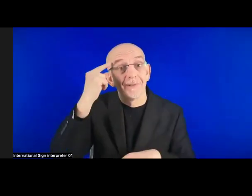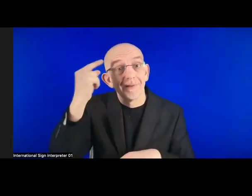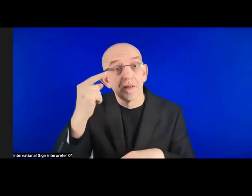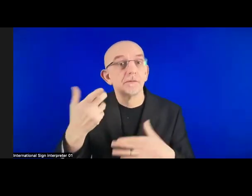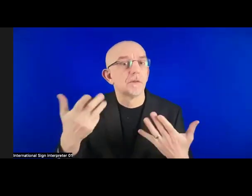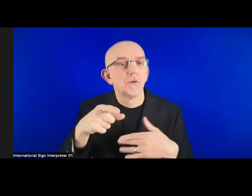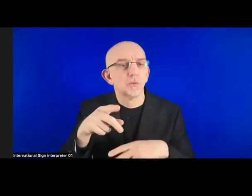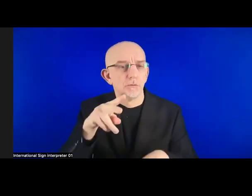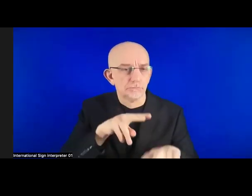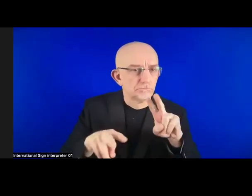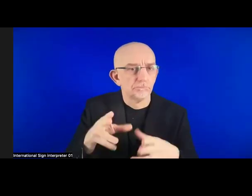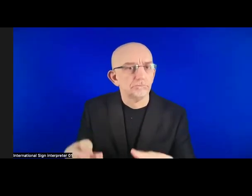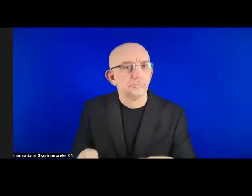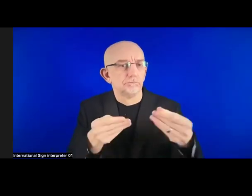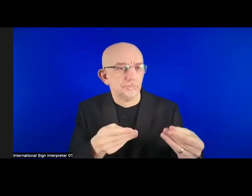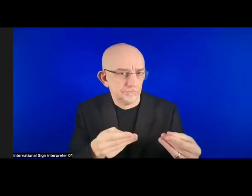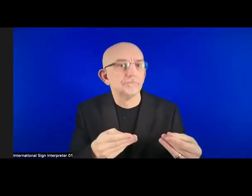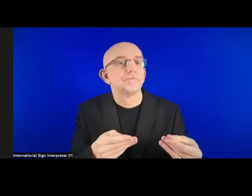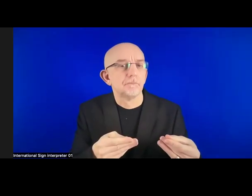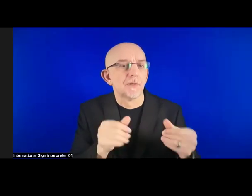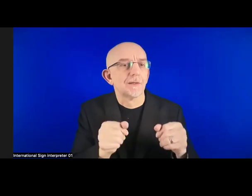improvements. It's important to view the grant application process as an opportunity